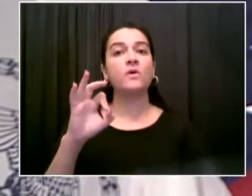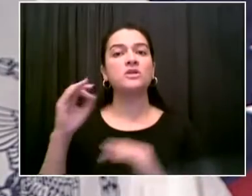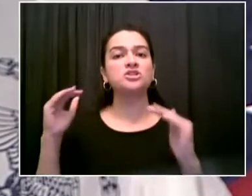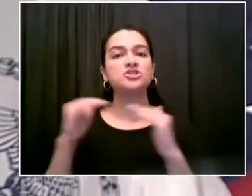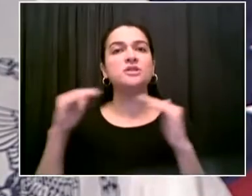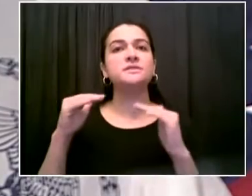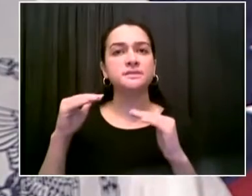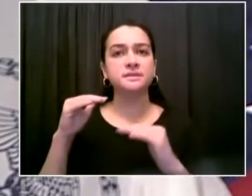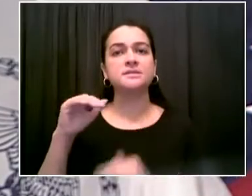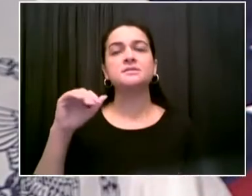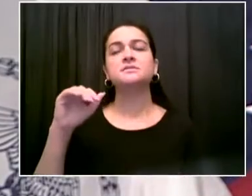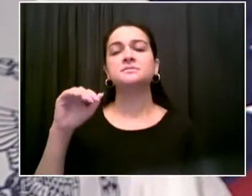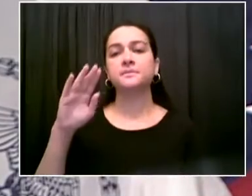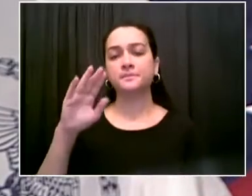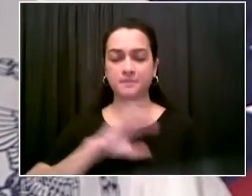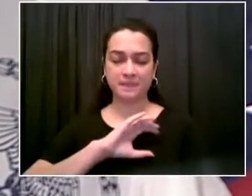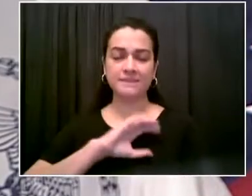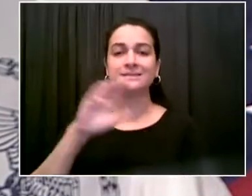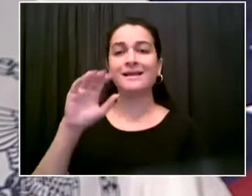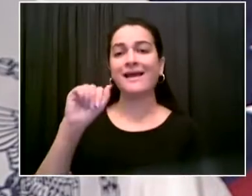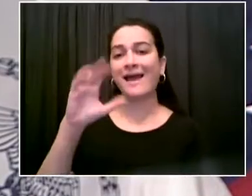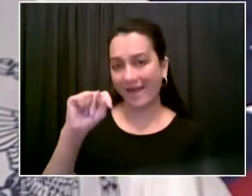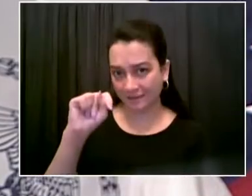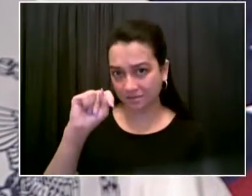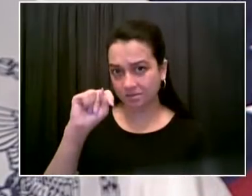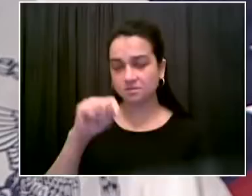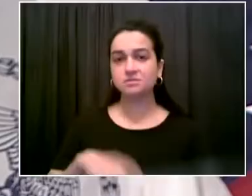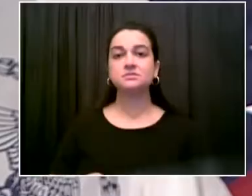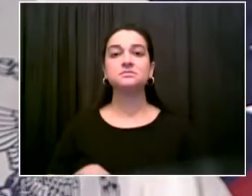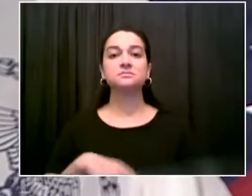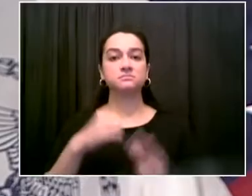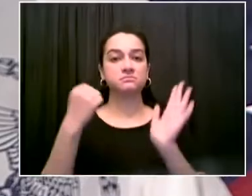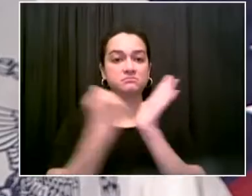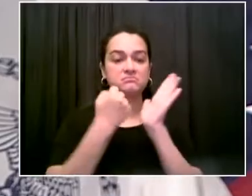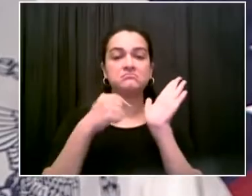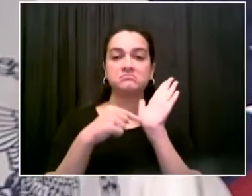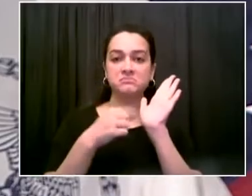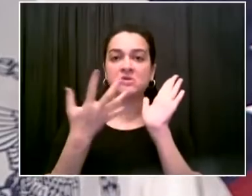WE HAVE TO ENSURE THAT WE REMEMBER